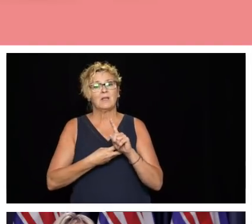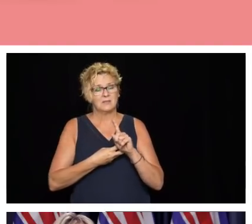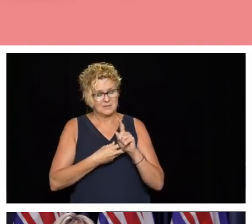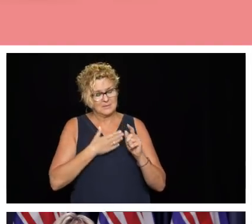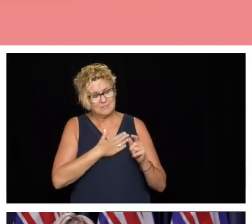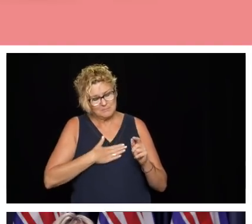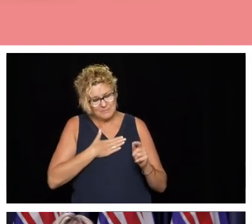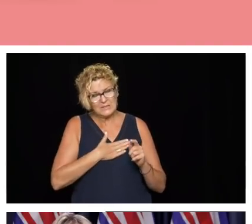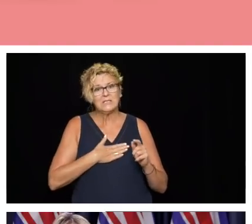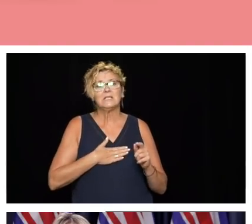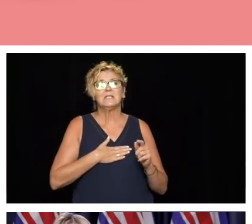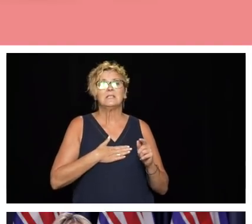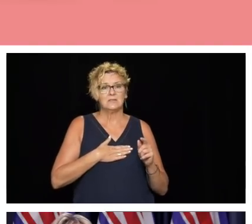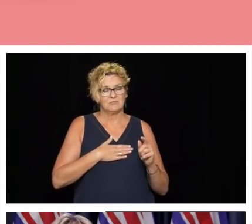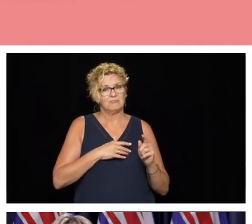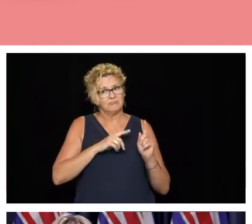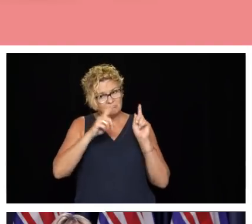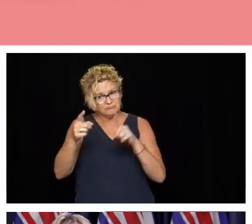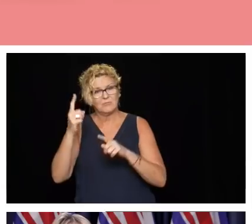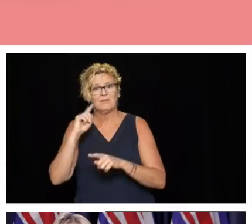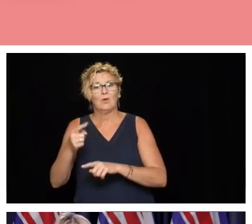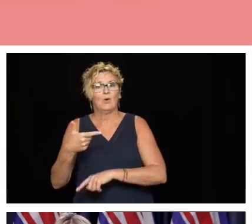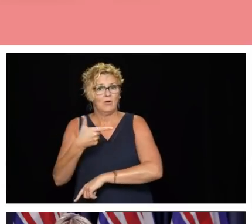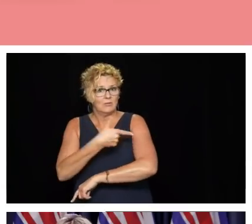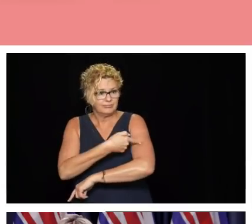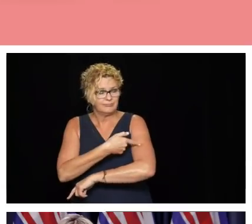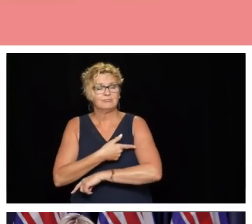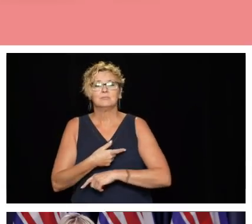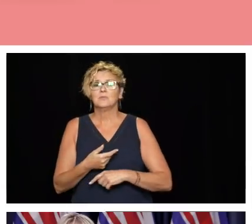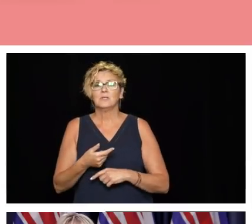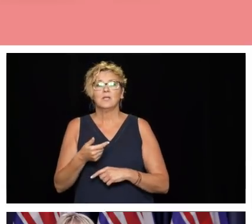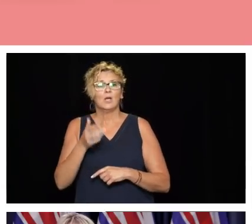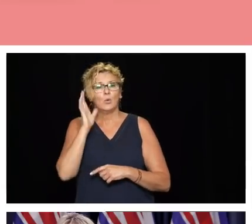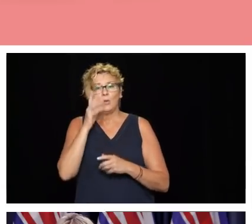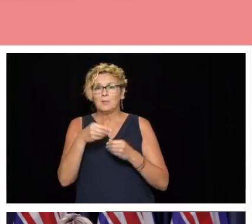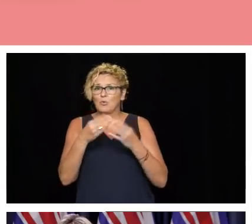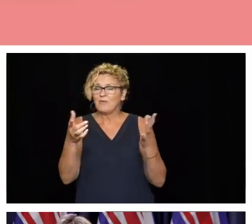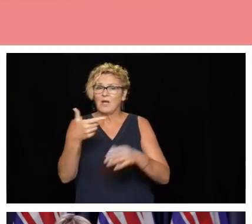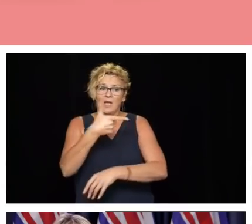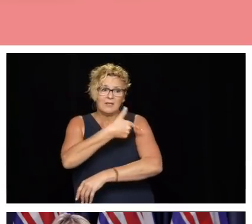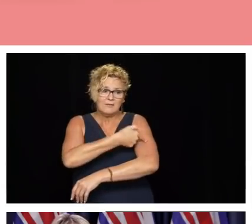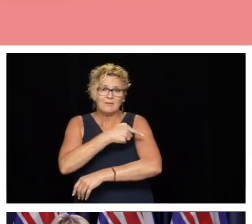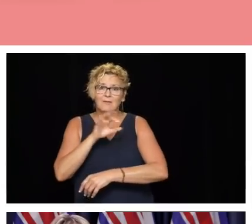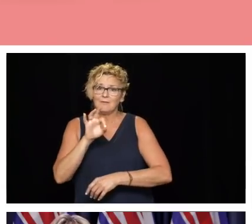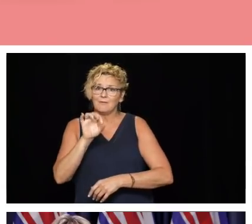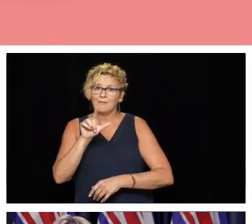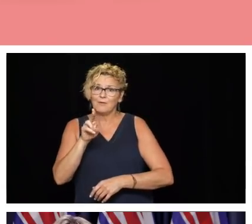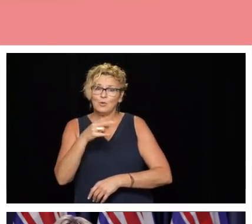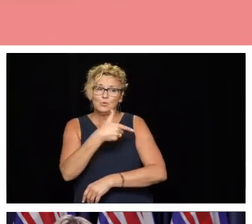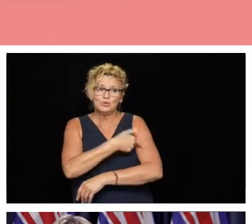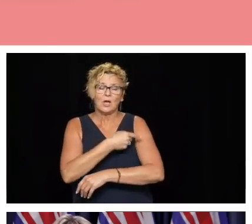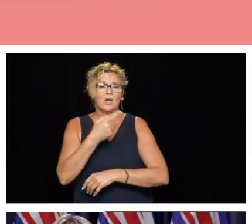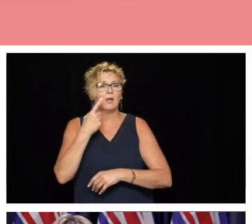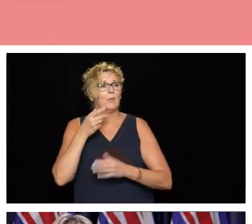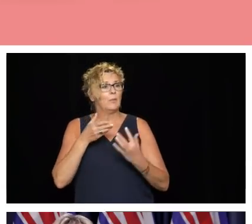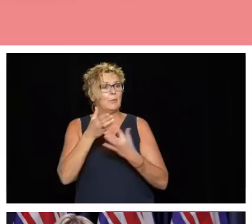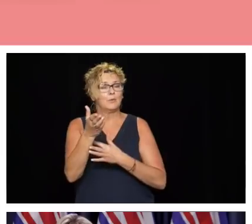and we encourage everybody who is over the age of 6 months to be immunized for influenza and we will be looking at how we can provide